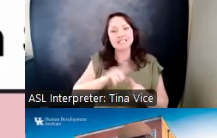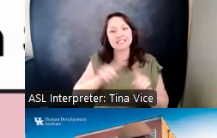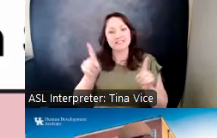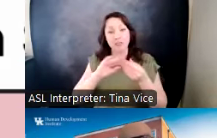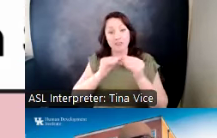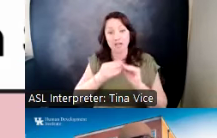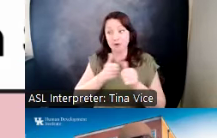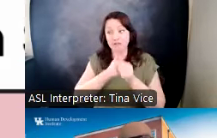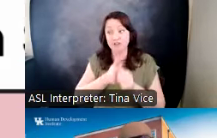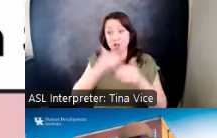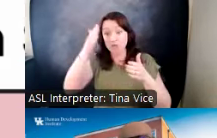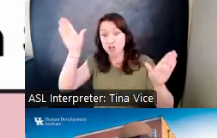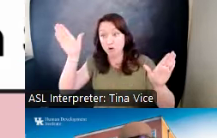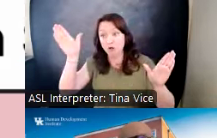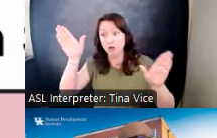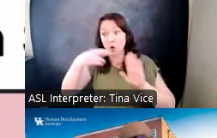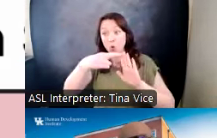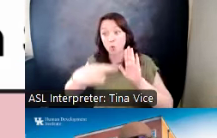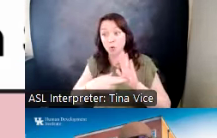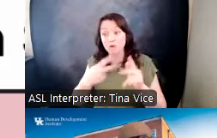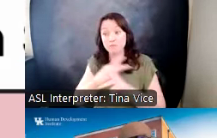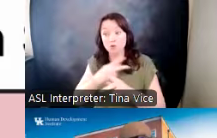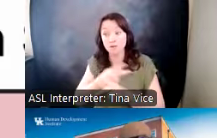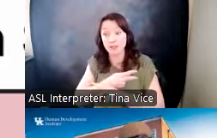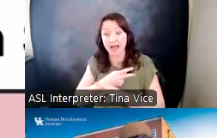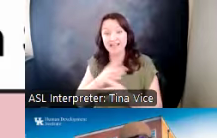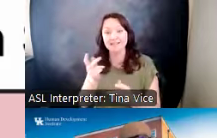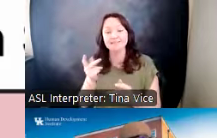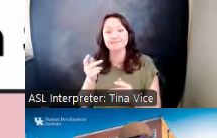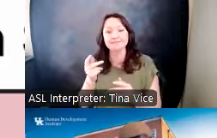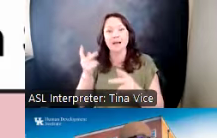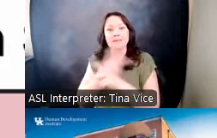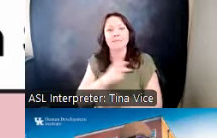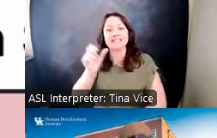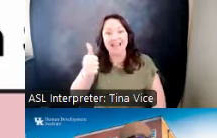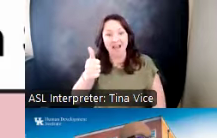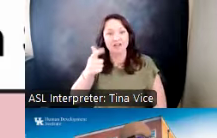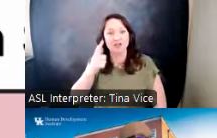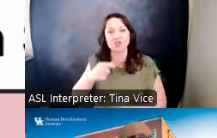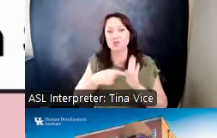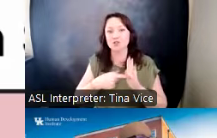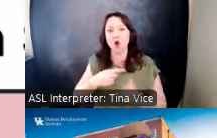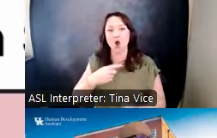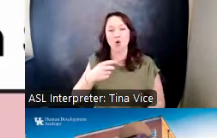general um rule of multiplying by 10 to showcase someone's heart rate. So, us sitting here comfortably in front of our